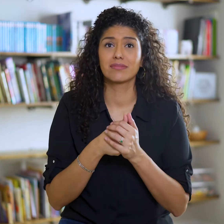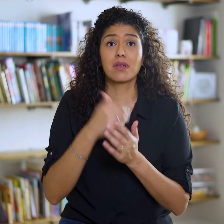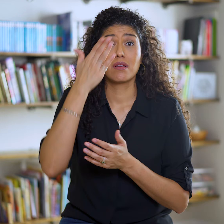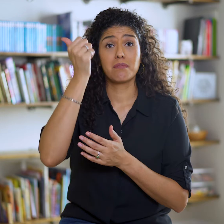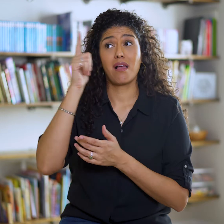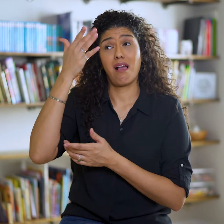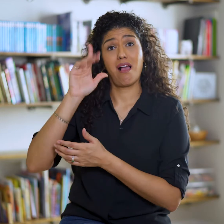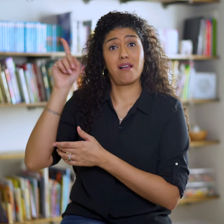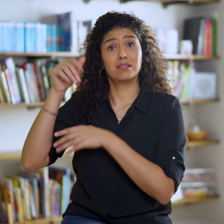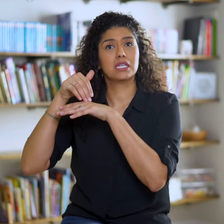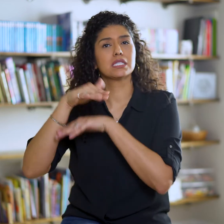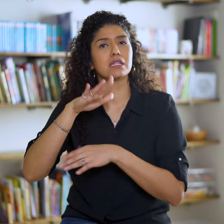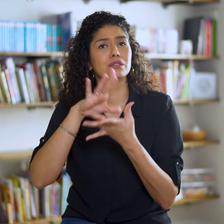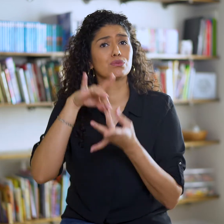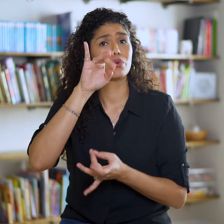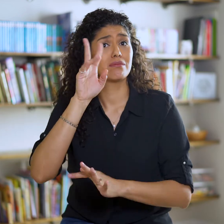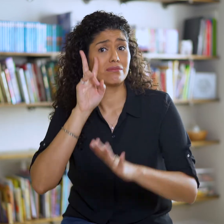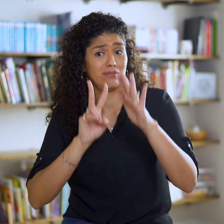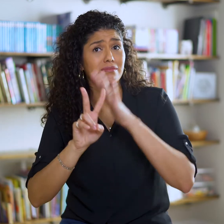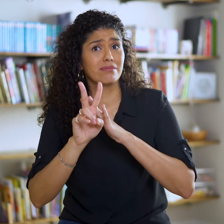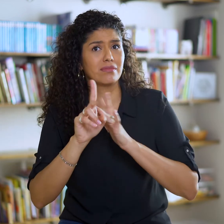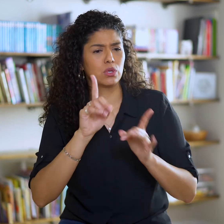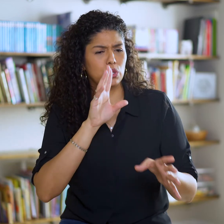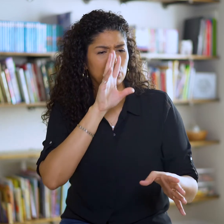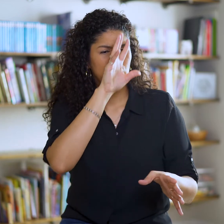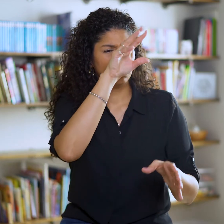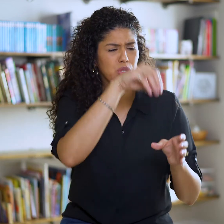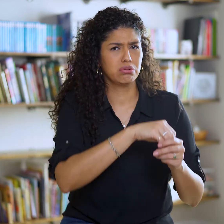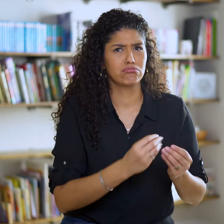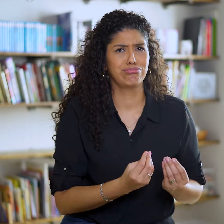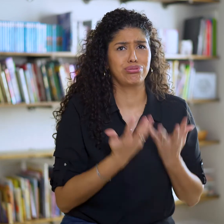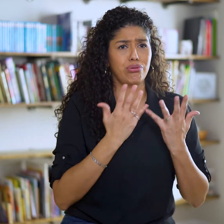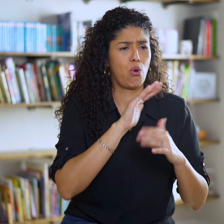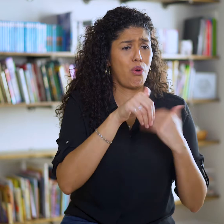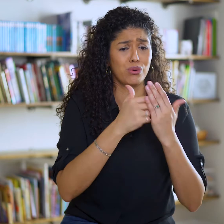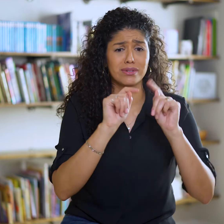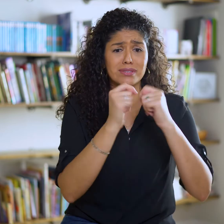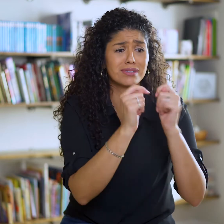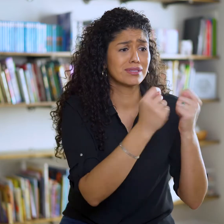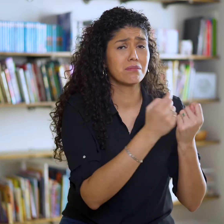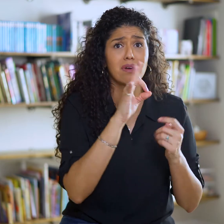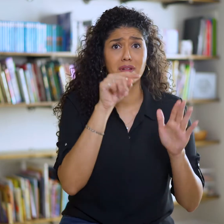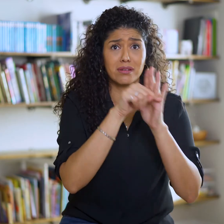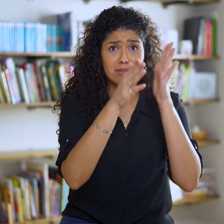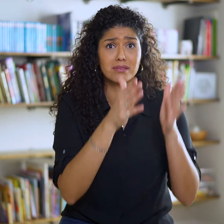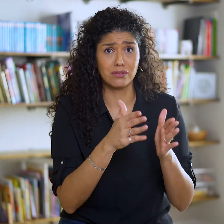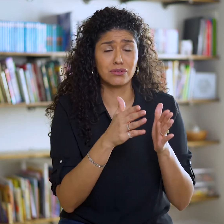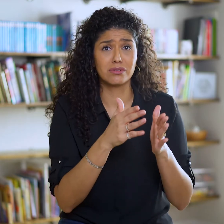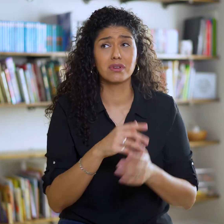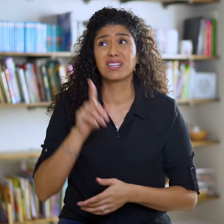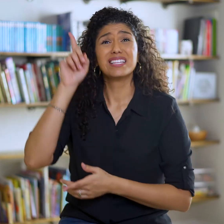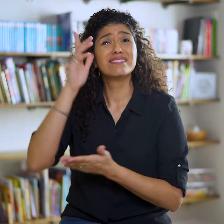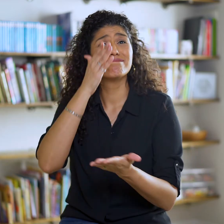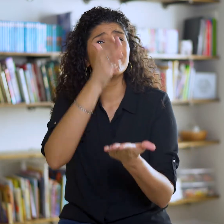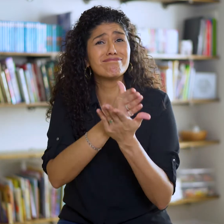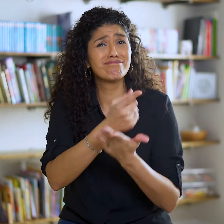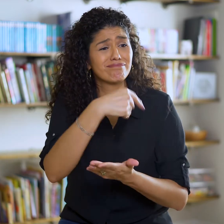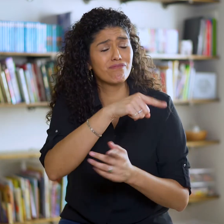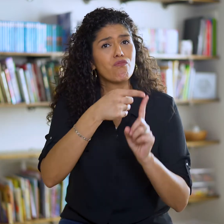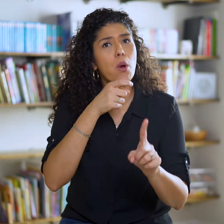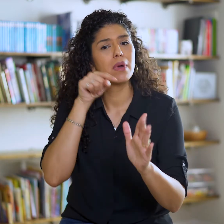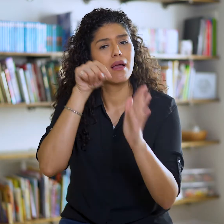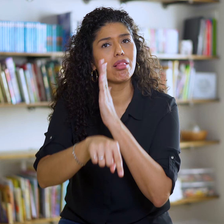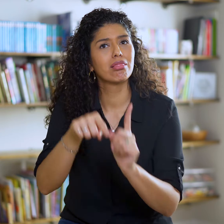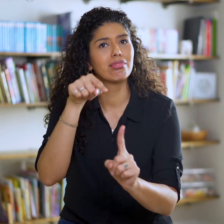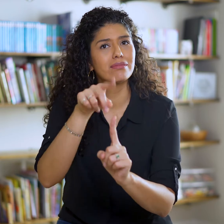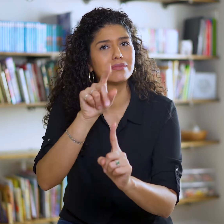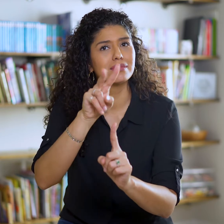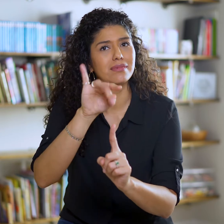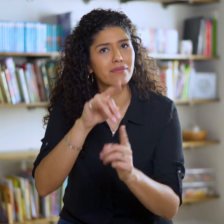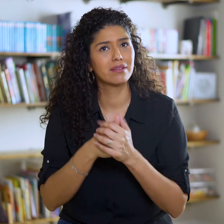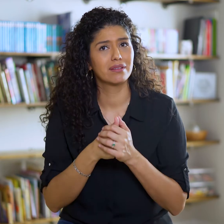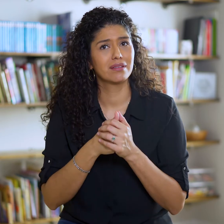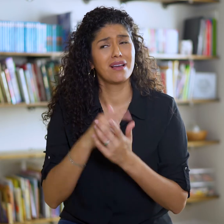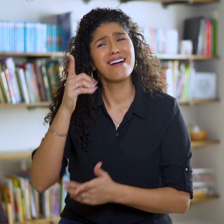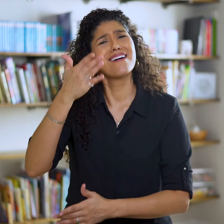because God sidetracks them all with praise and prophecy.